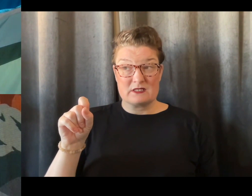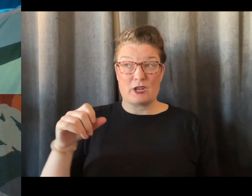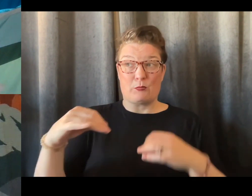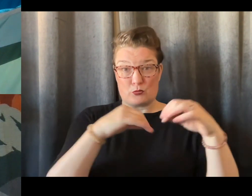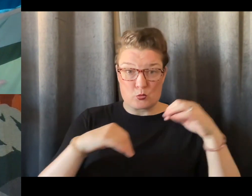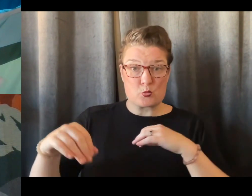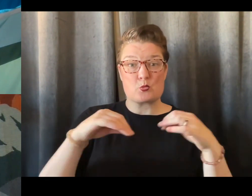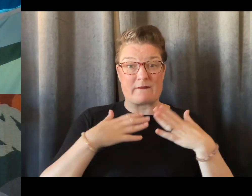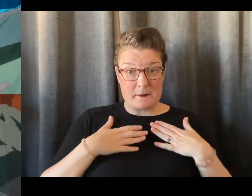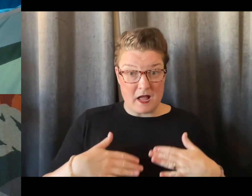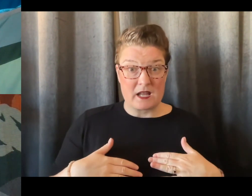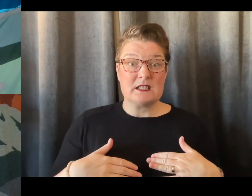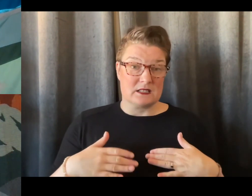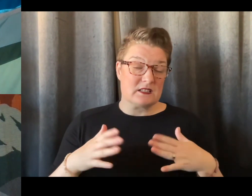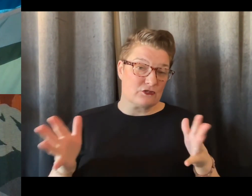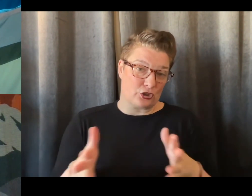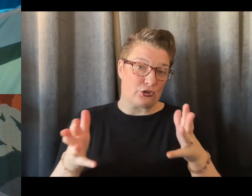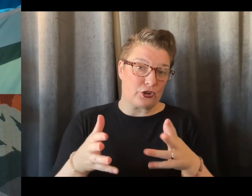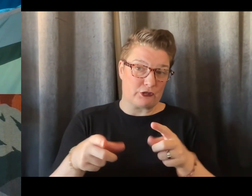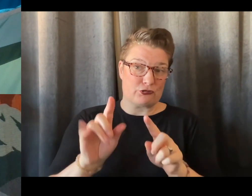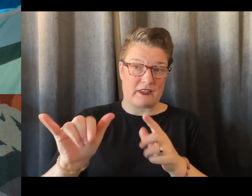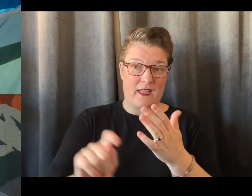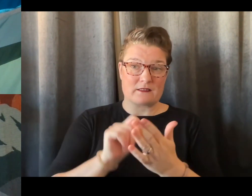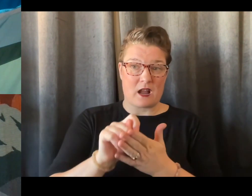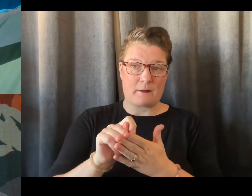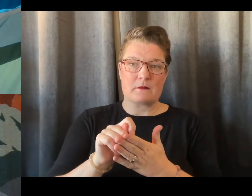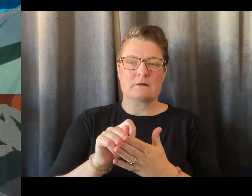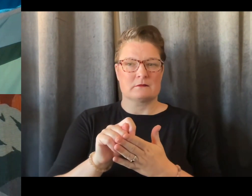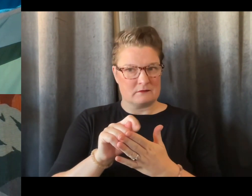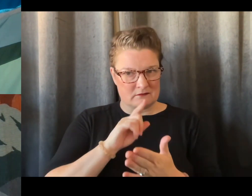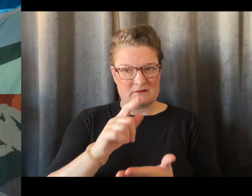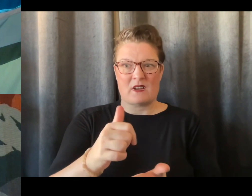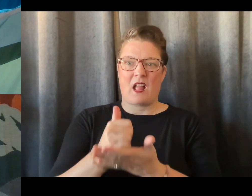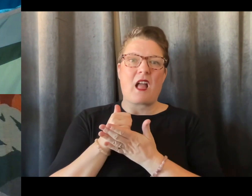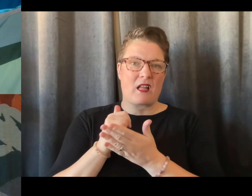that's encouraged during that time also helps, helps with the grief. Nomy: Yeah.